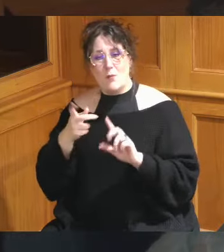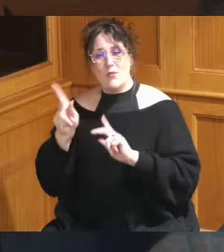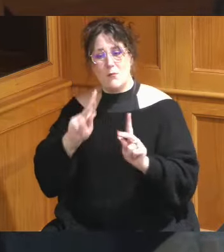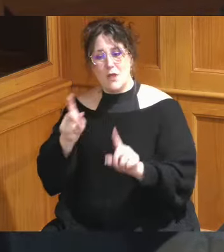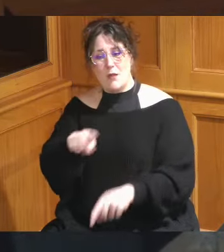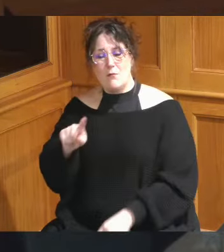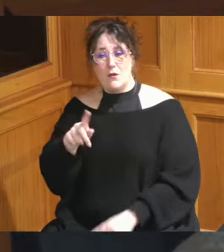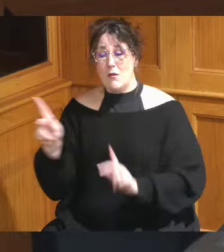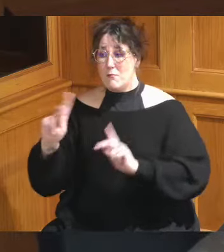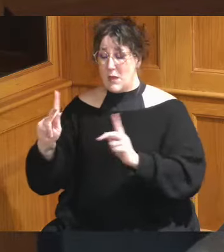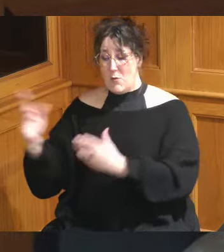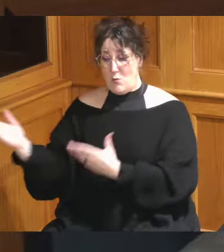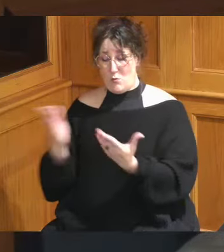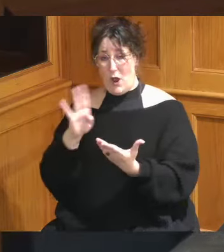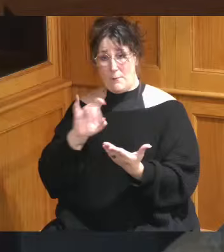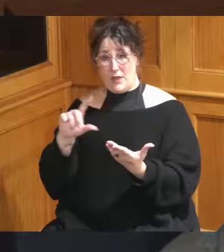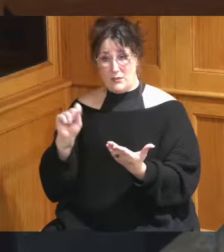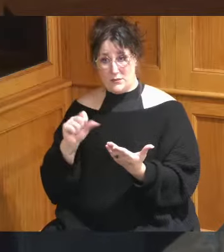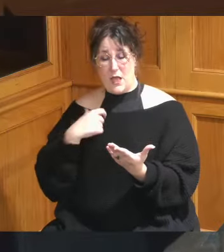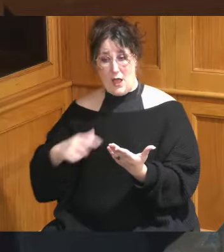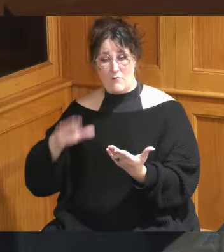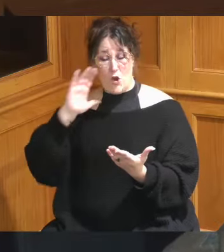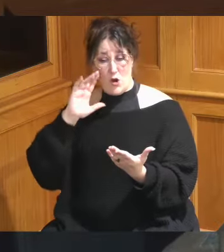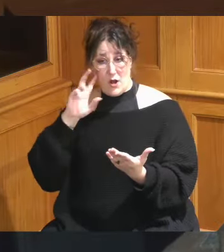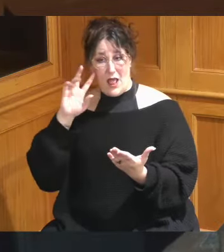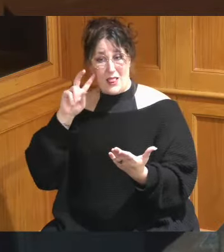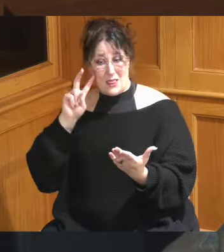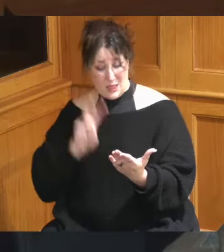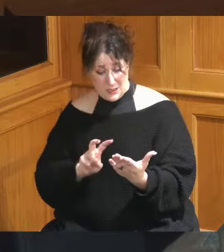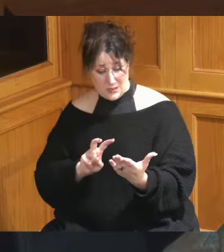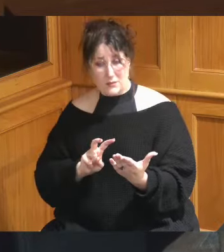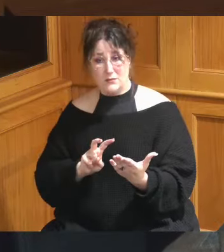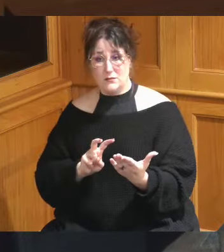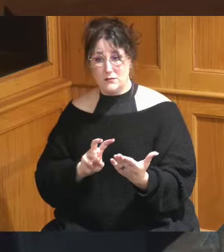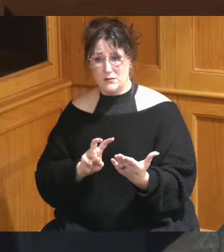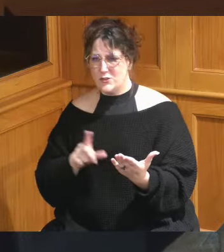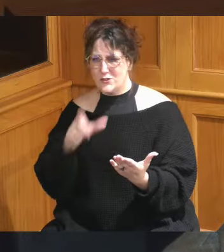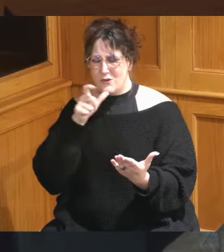their bills. I heard from them. It's not something you got to listen to me. All you got to do is look